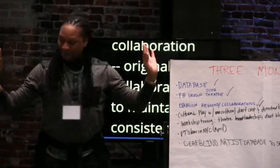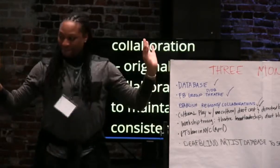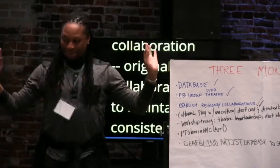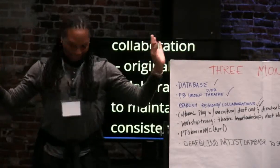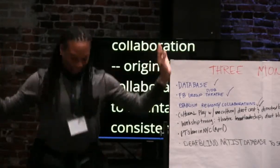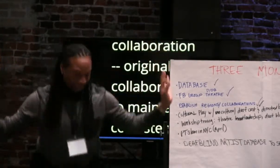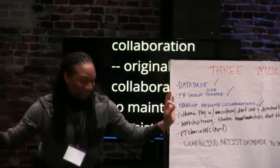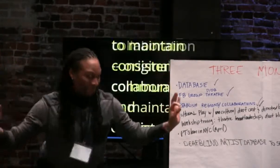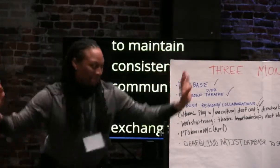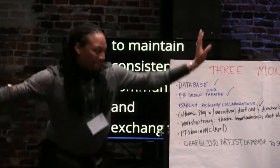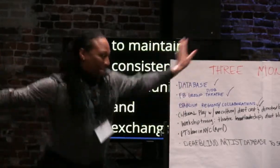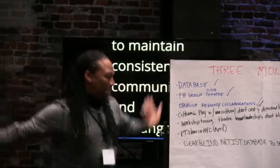Yes...